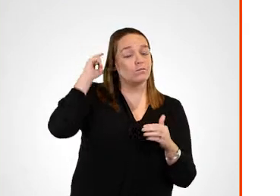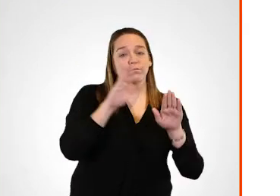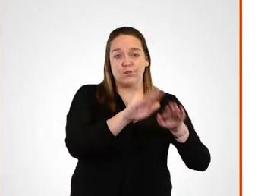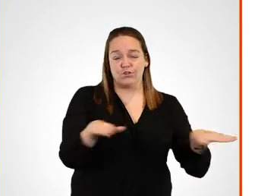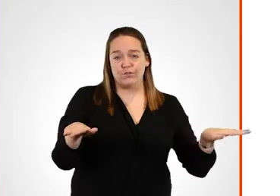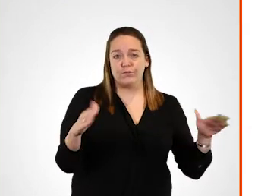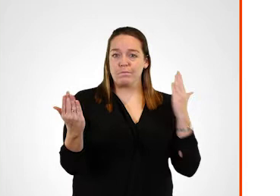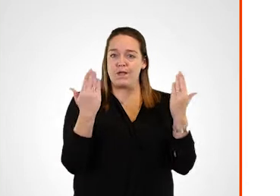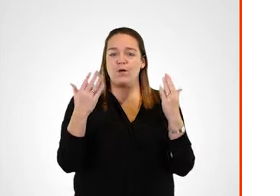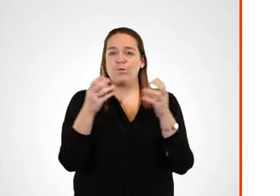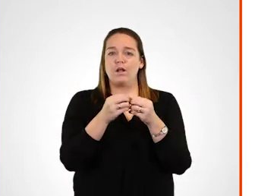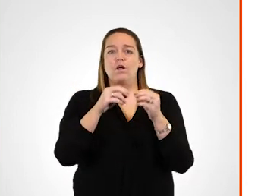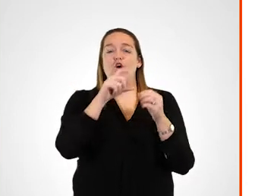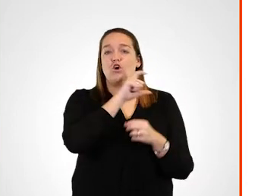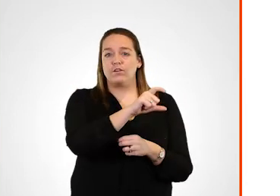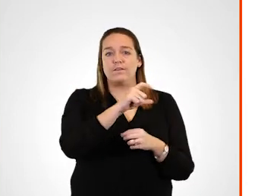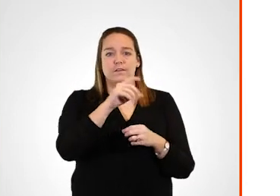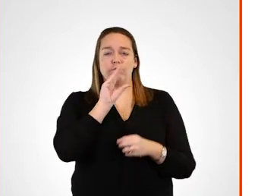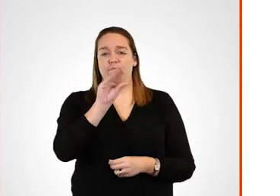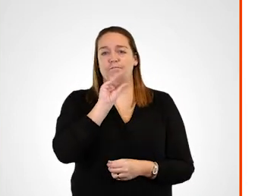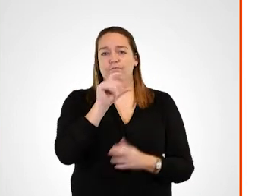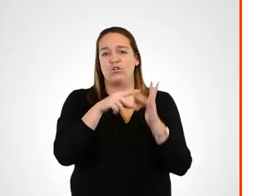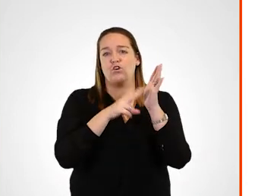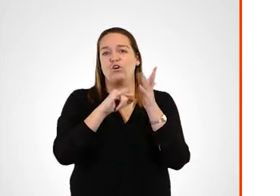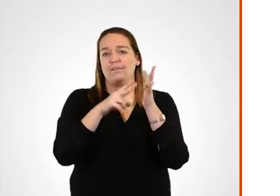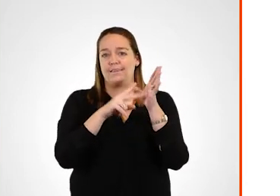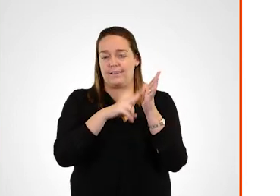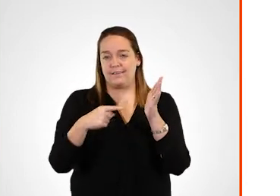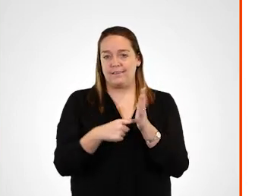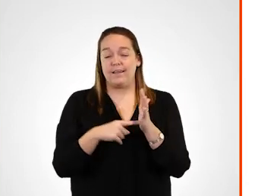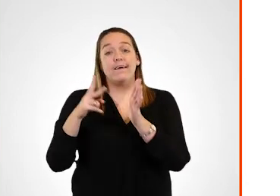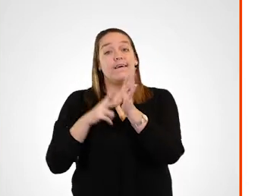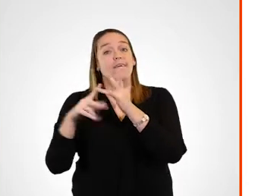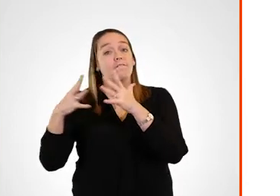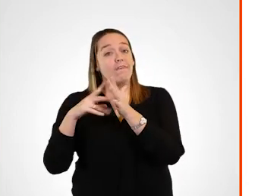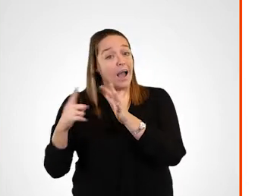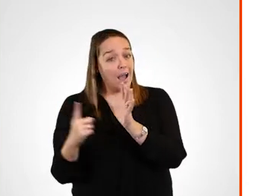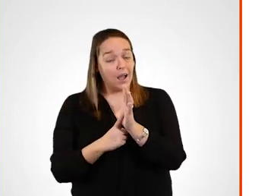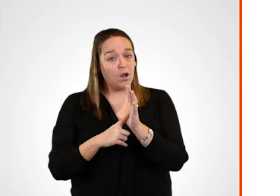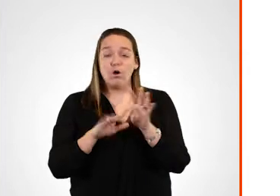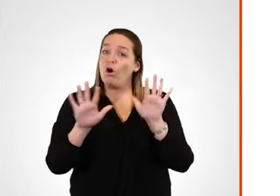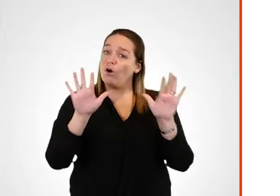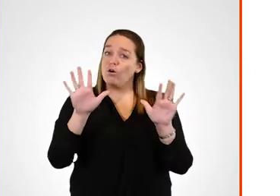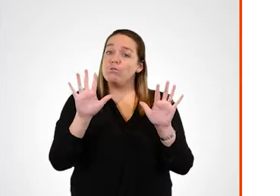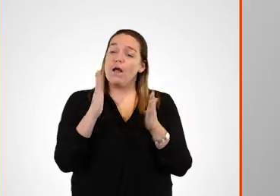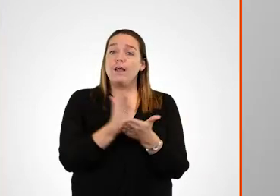in terms of consonant production, but vowels were produced with comparable accuracy.